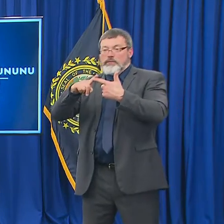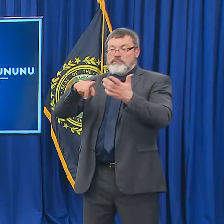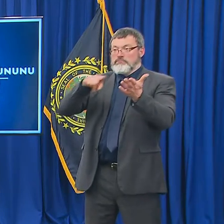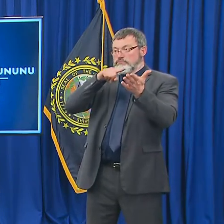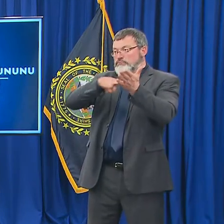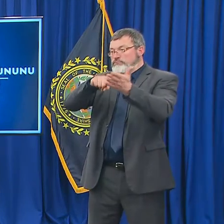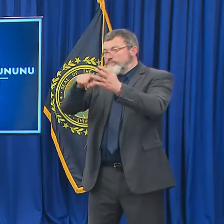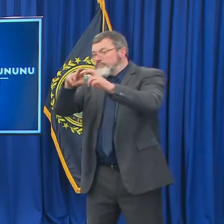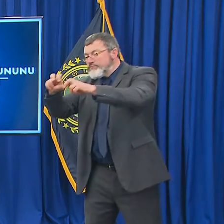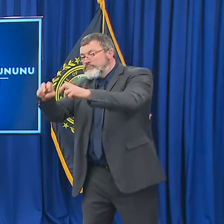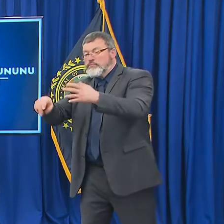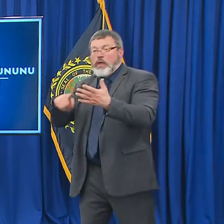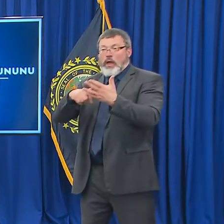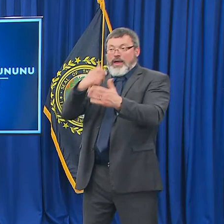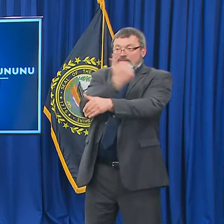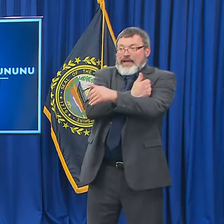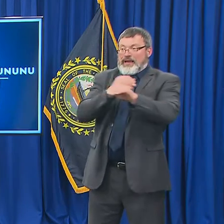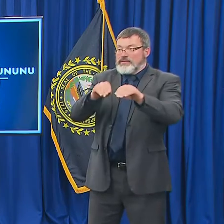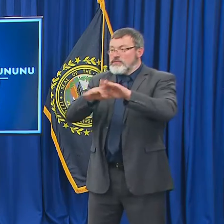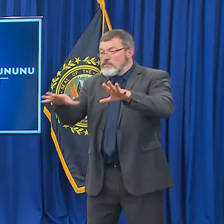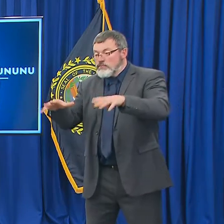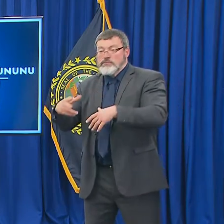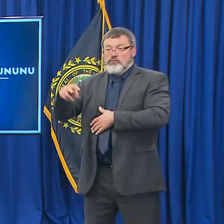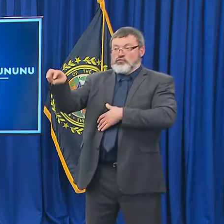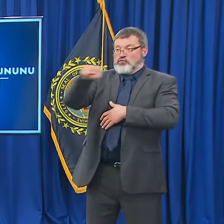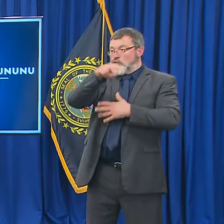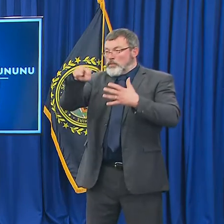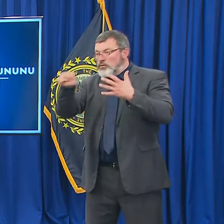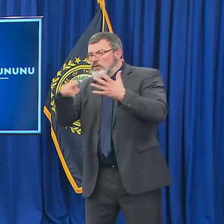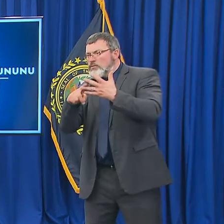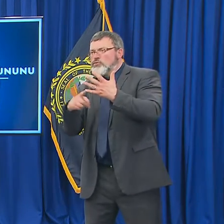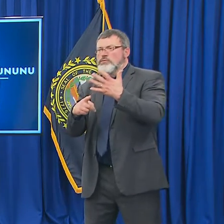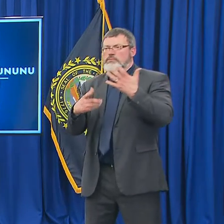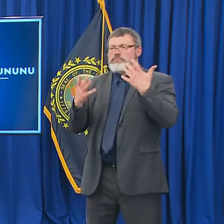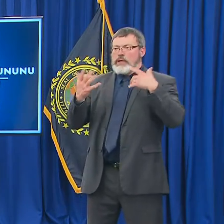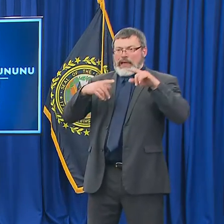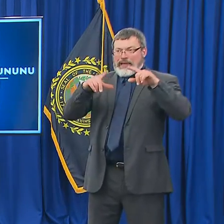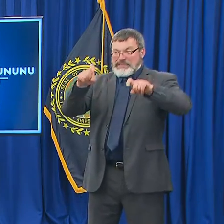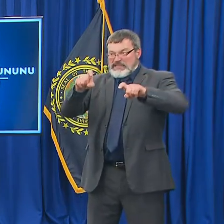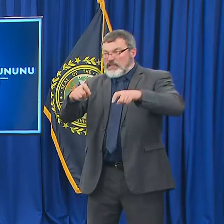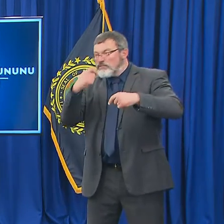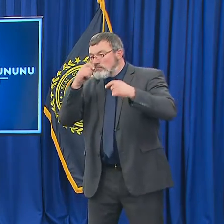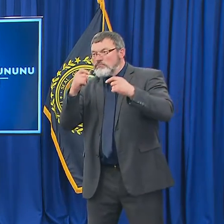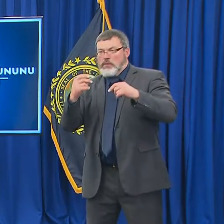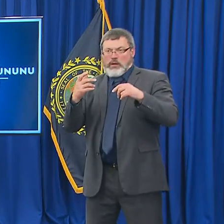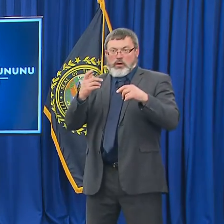So post January a lot of those resources go away. That doesn't mean that our efforts will be diminished